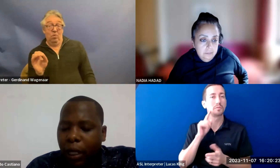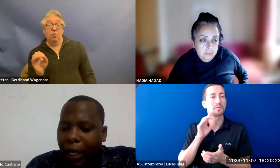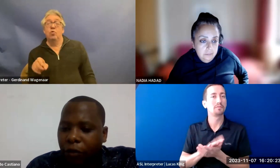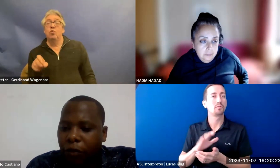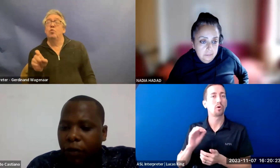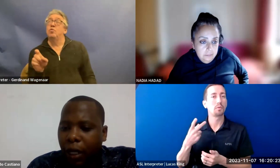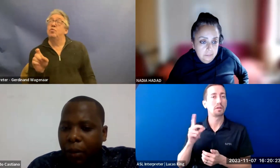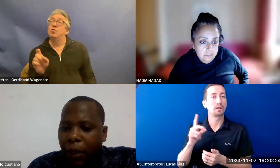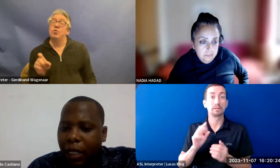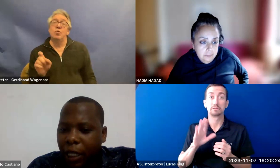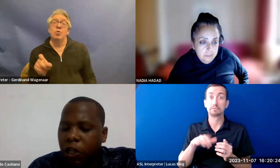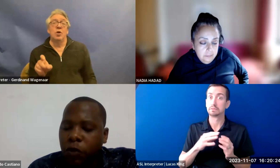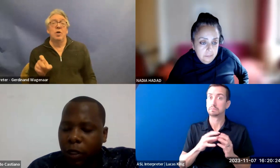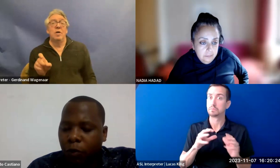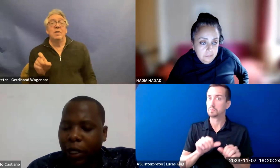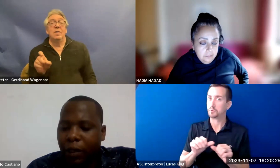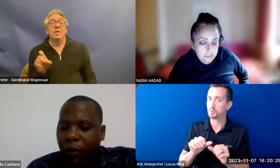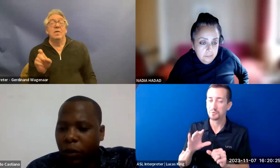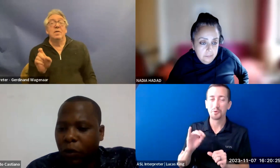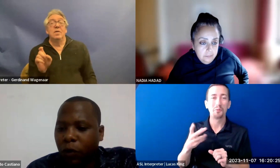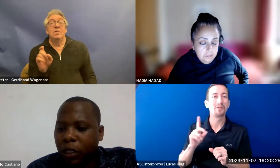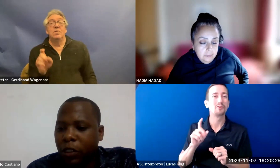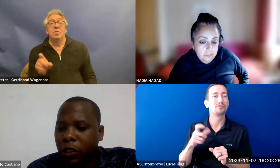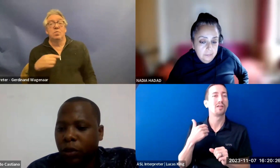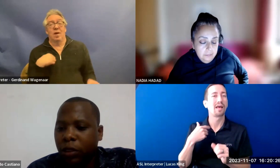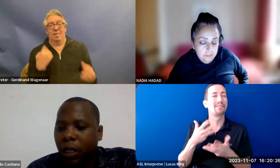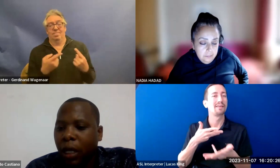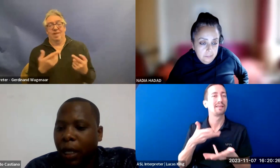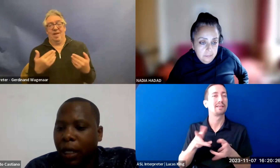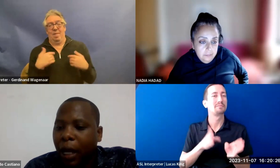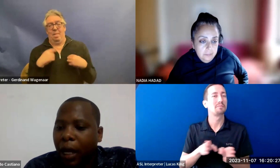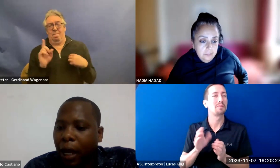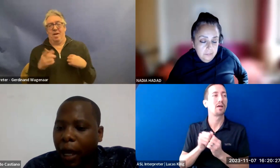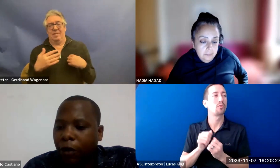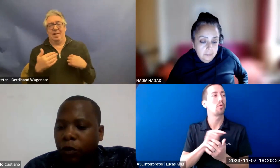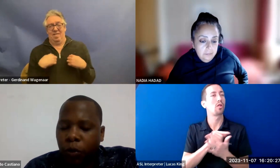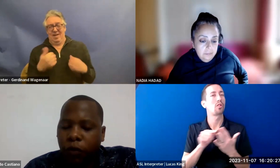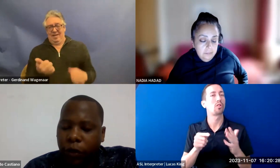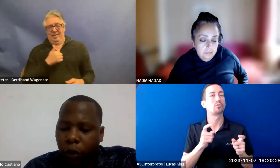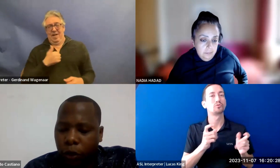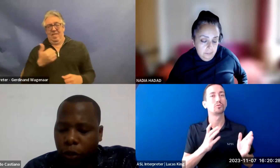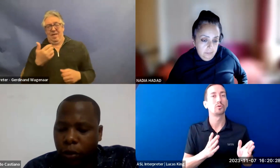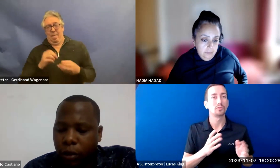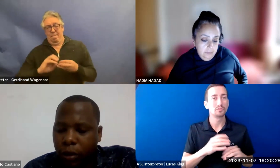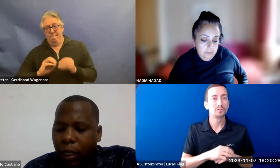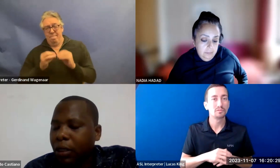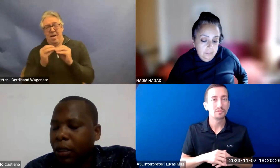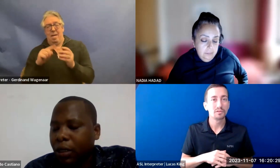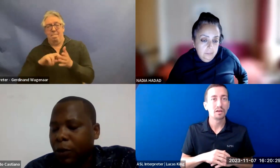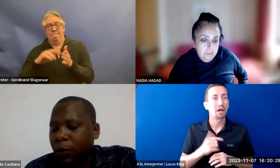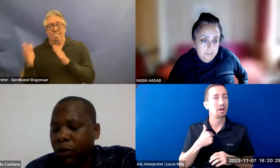should have an engagement plan with these donors. And I have to be very cautious in this,